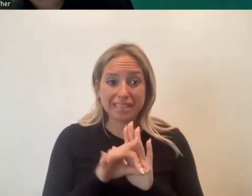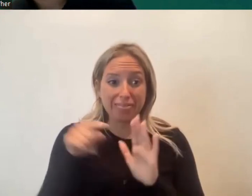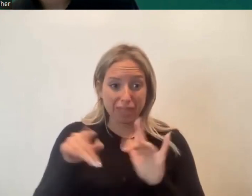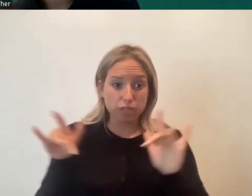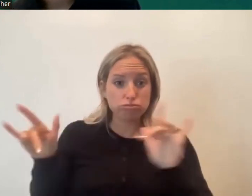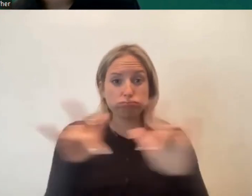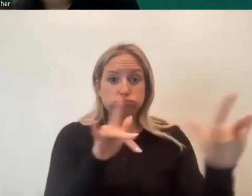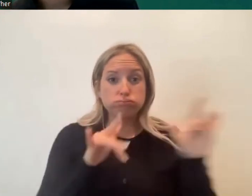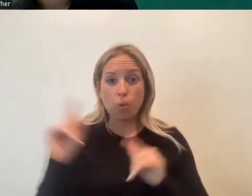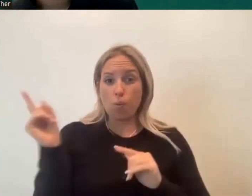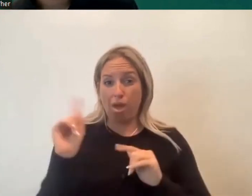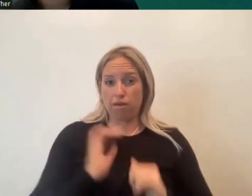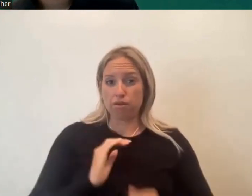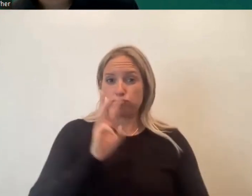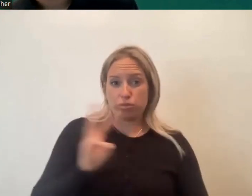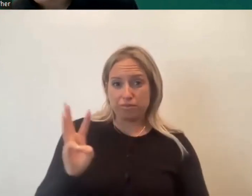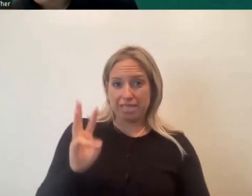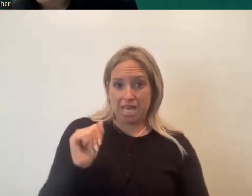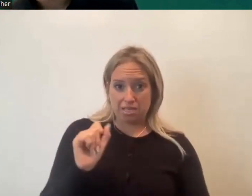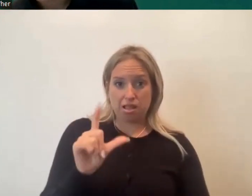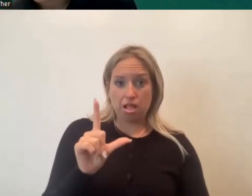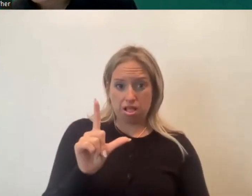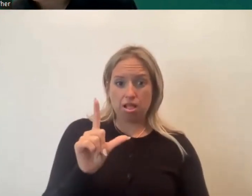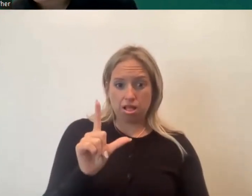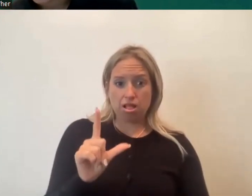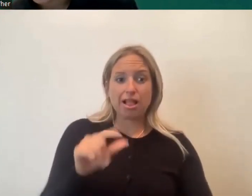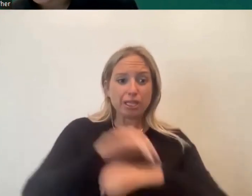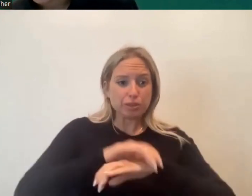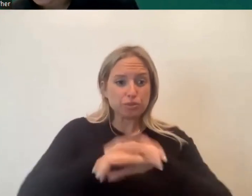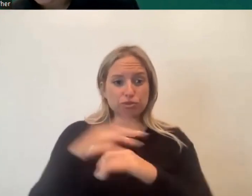on our website in ASL, English and Spanish.